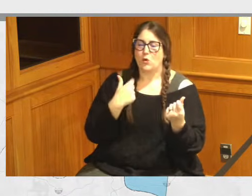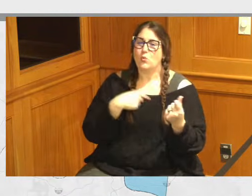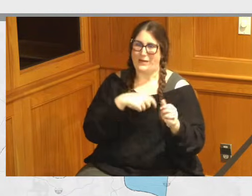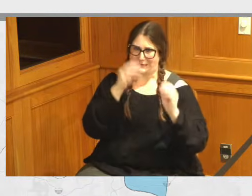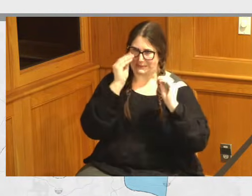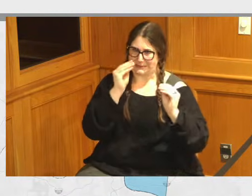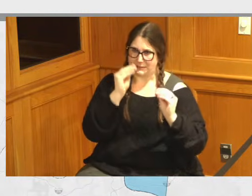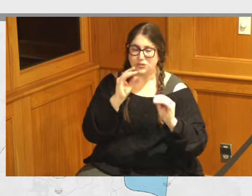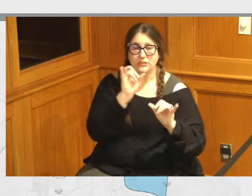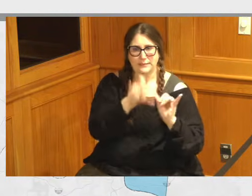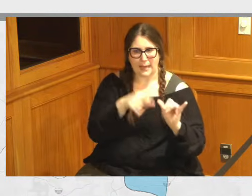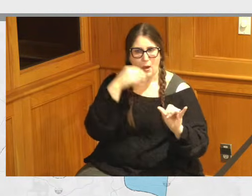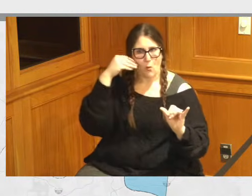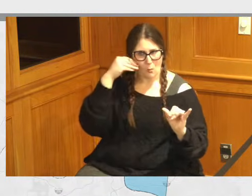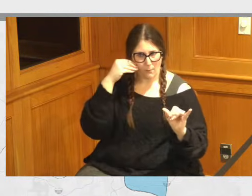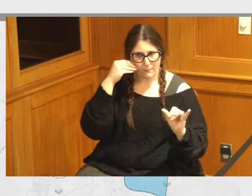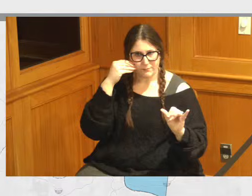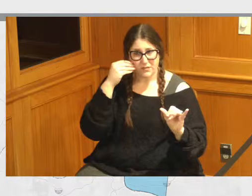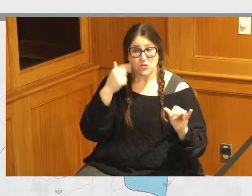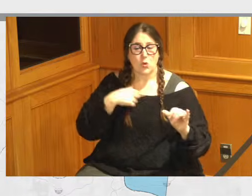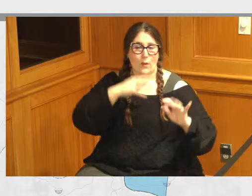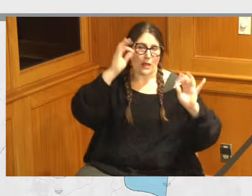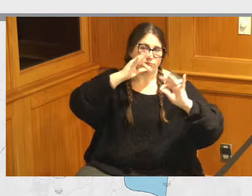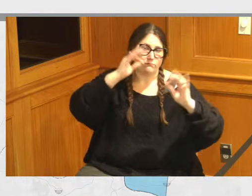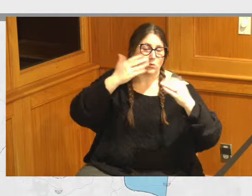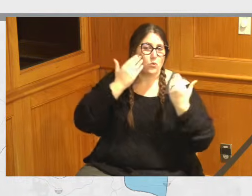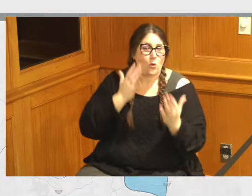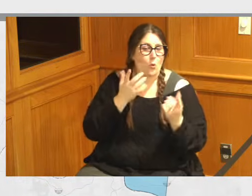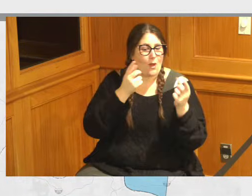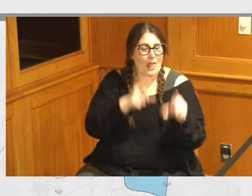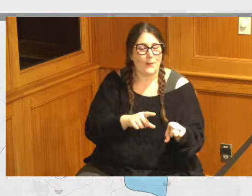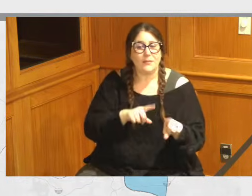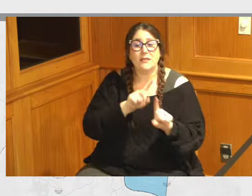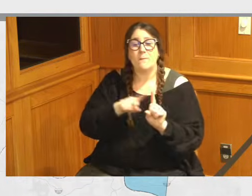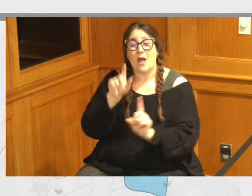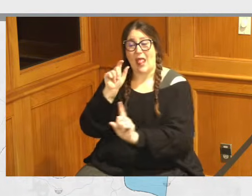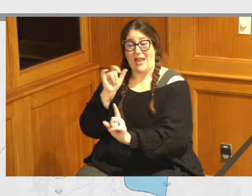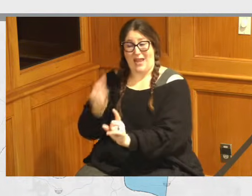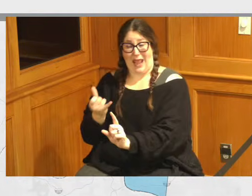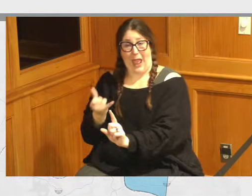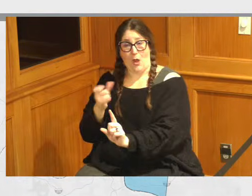about that illness. This is a tool for us to help start understanding what's in the community. It's